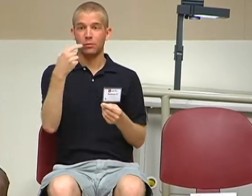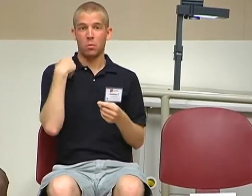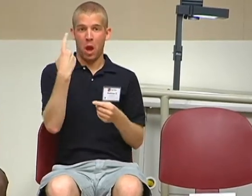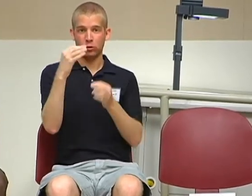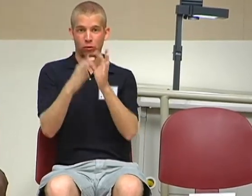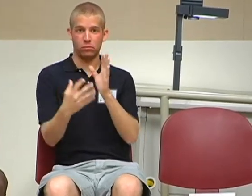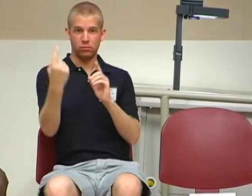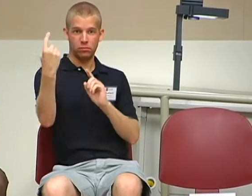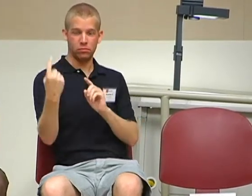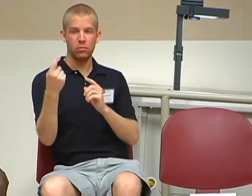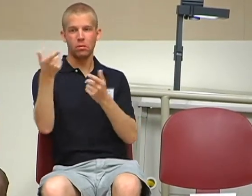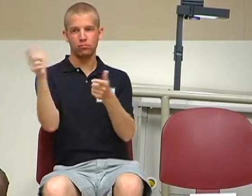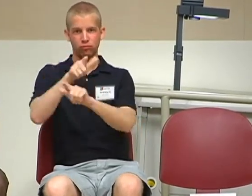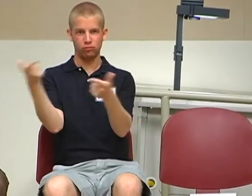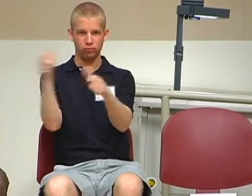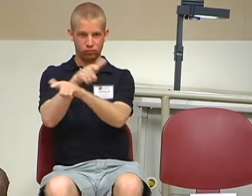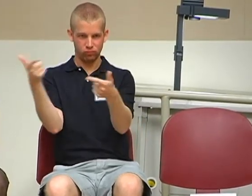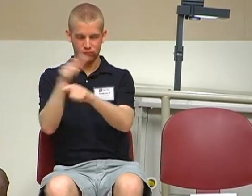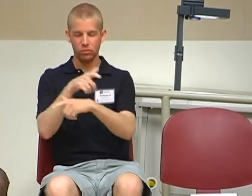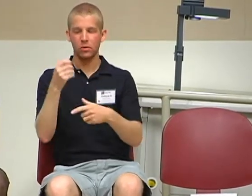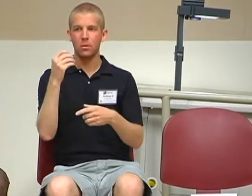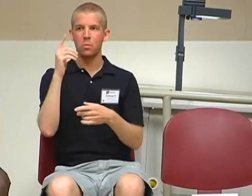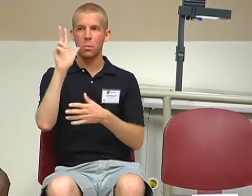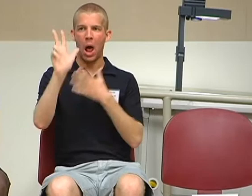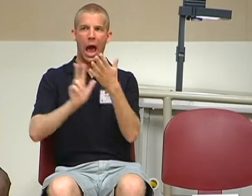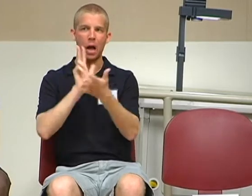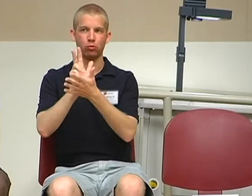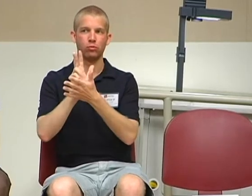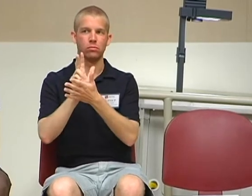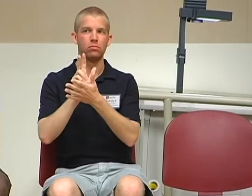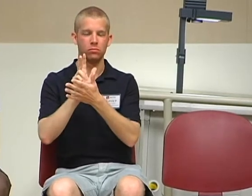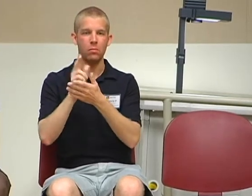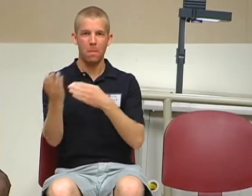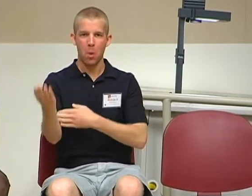so the two hearing people are there and we have an interpreter and the two interpreters